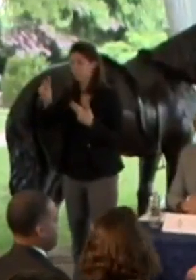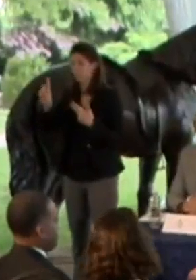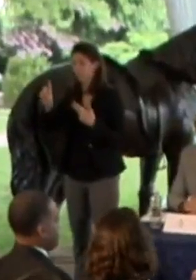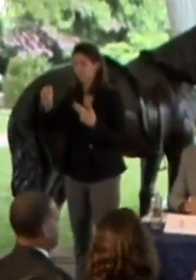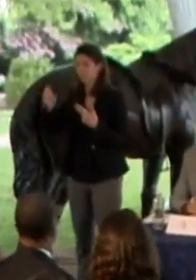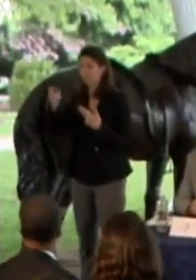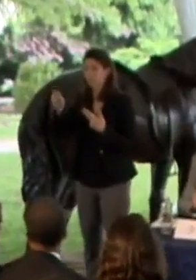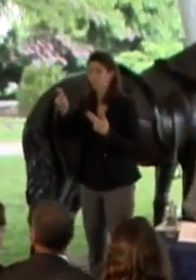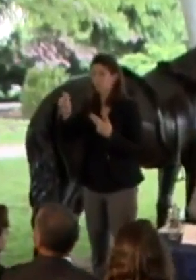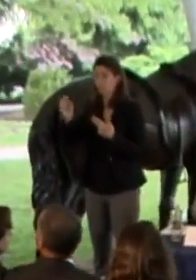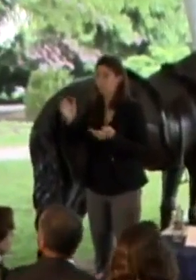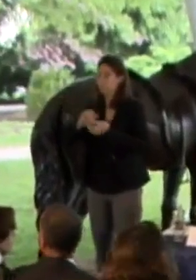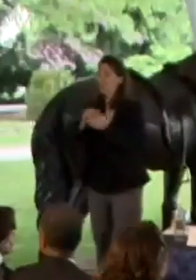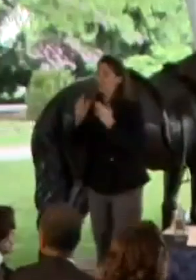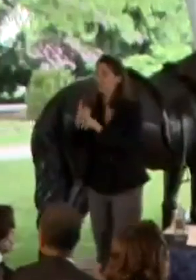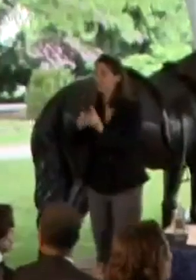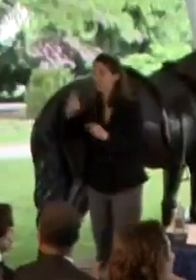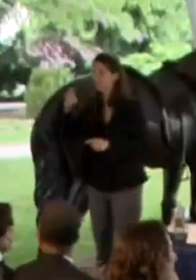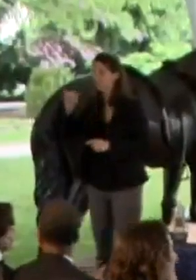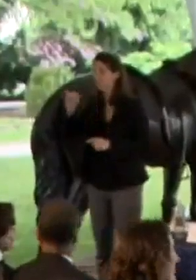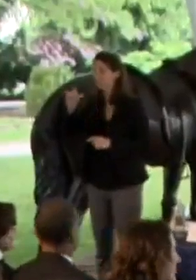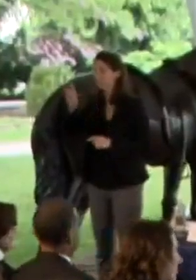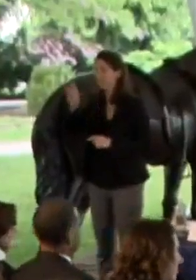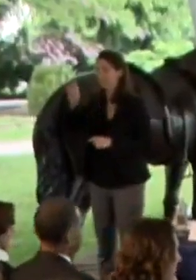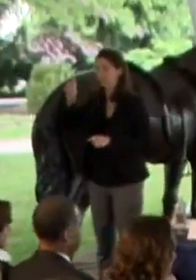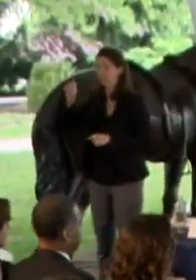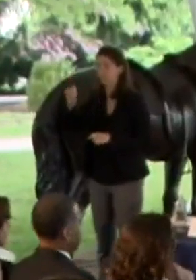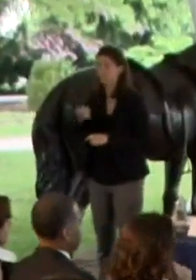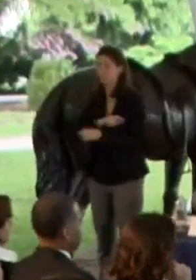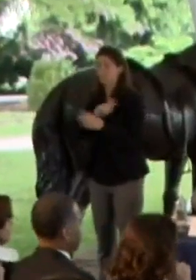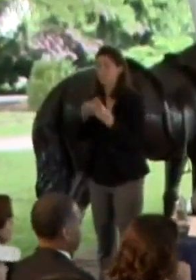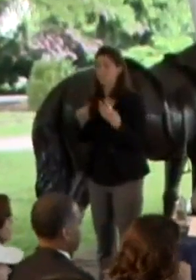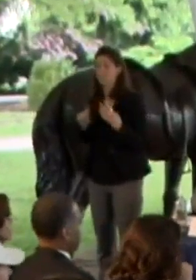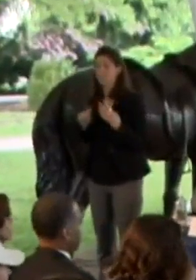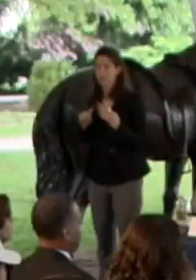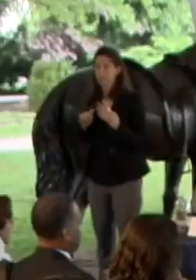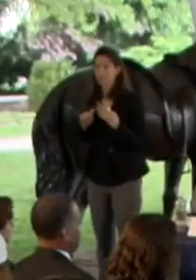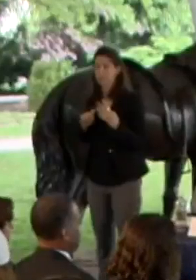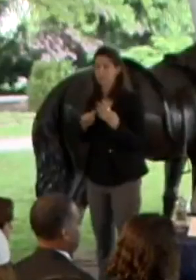FROM GEORGETOWN UNIVERSITY.